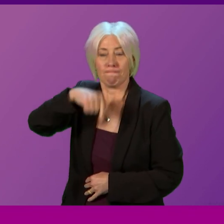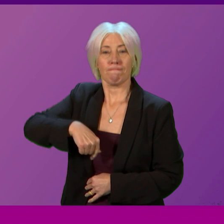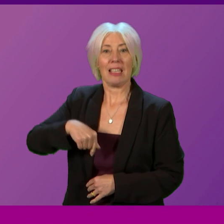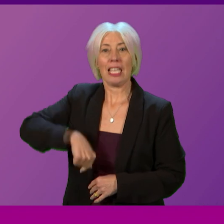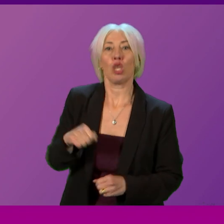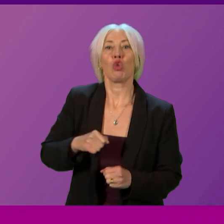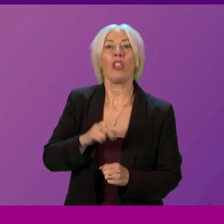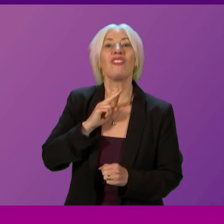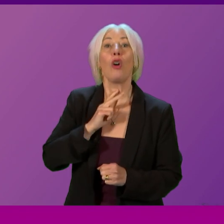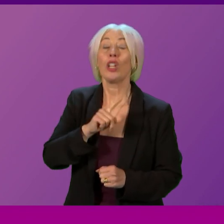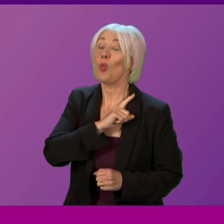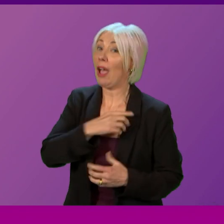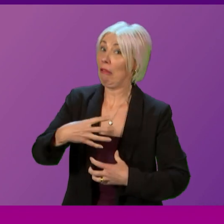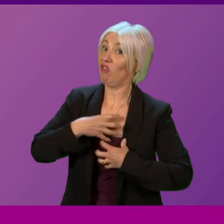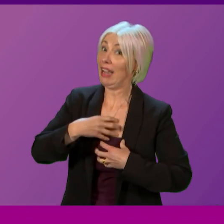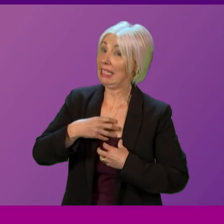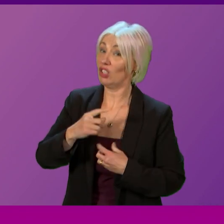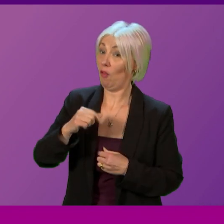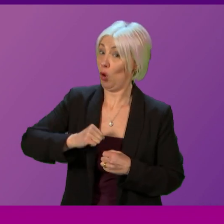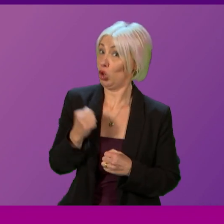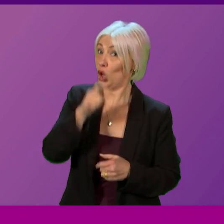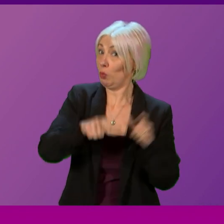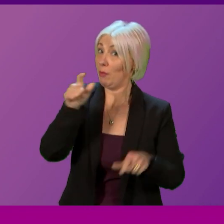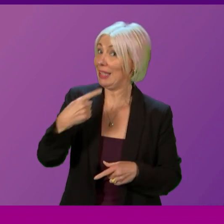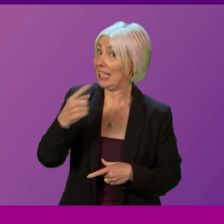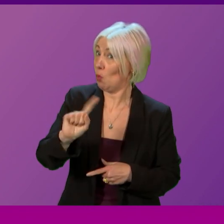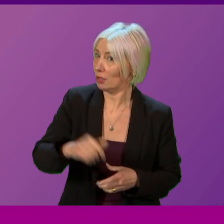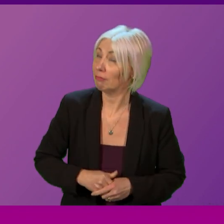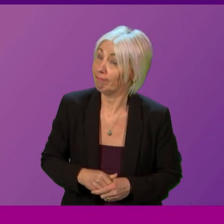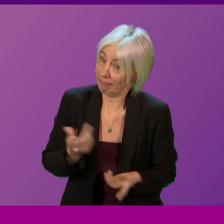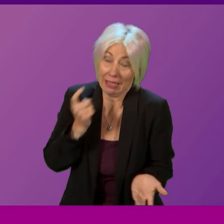they are scared of what Scotland might say.